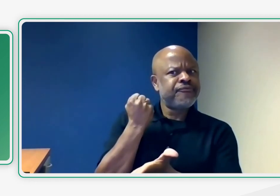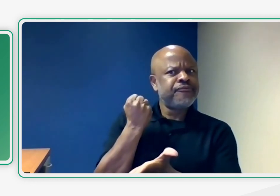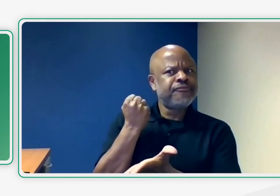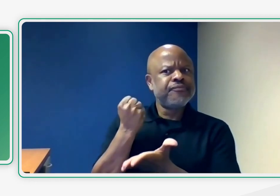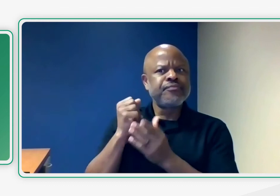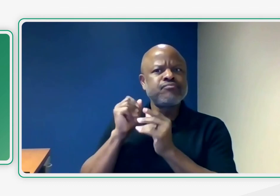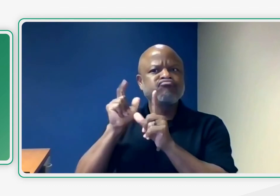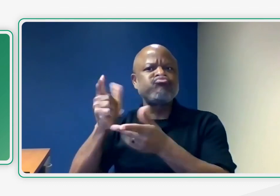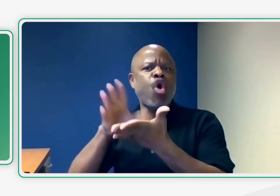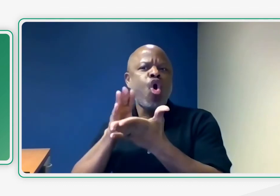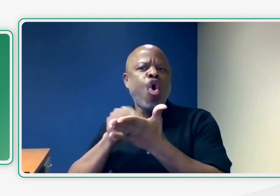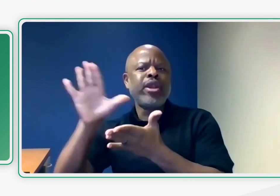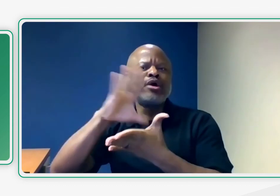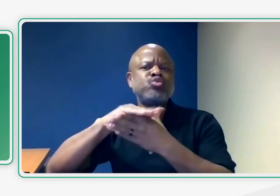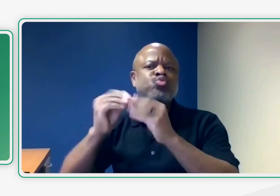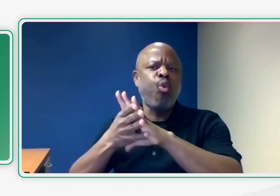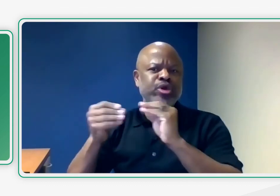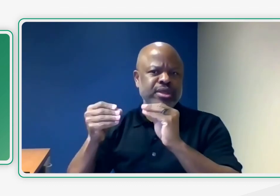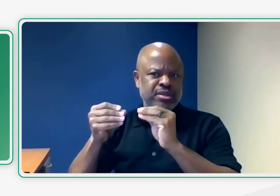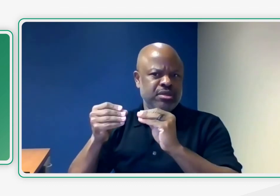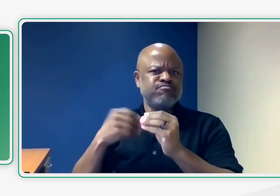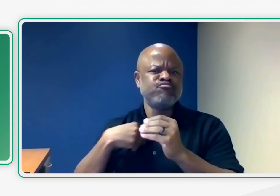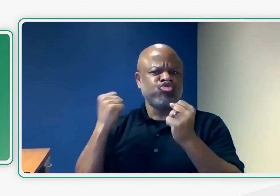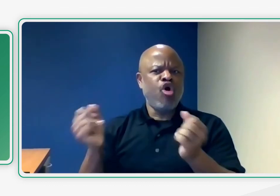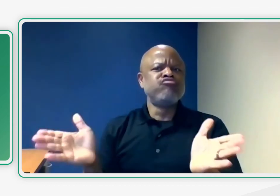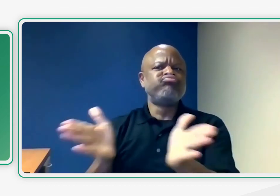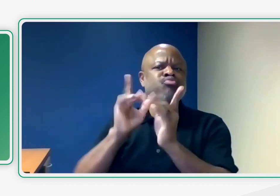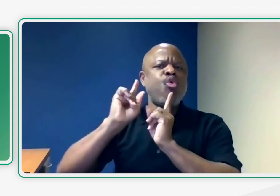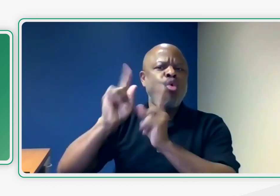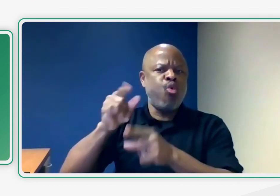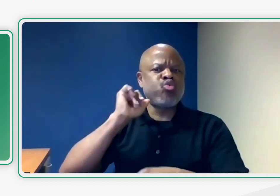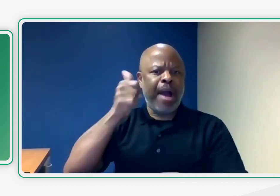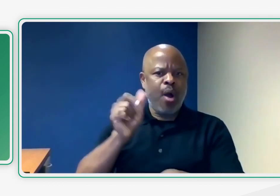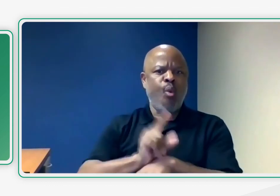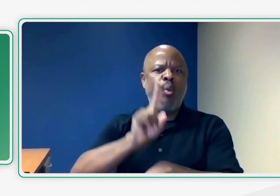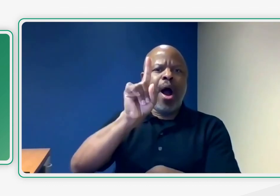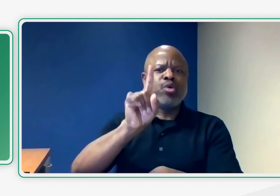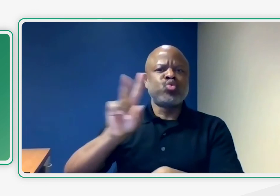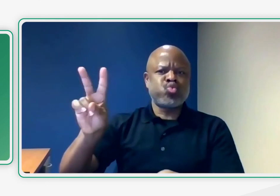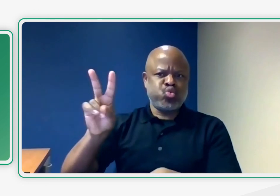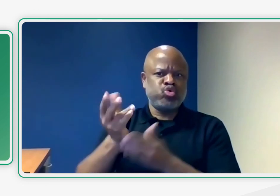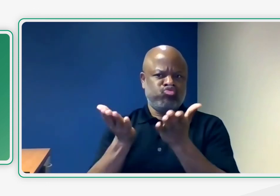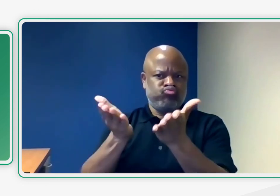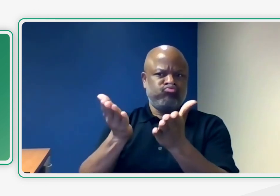And so, you know, if you're black and deaf, how do you survive? And so that's something that you can take advantage of and you can learn from their stories. So I really